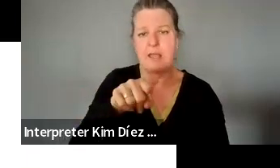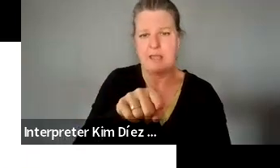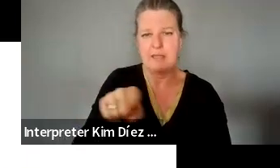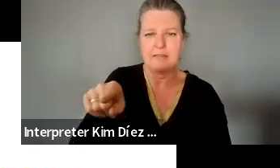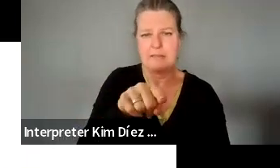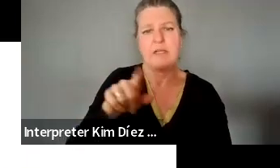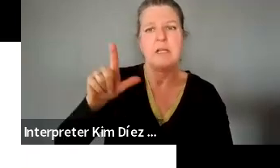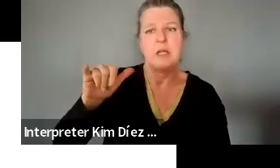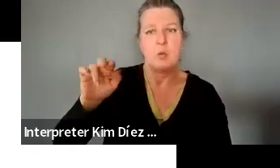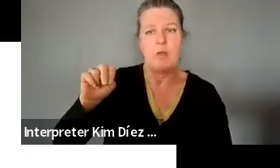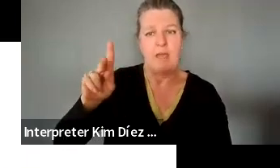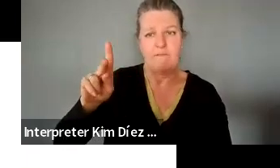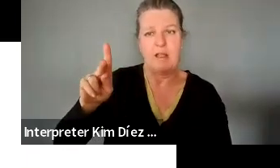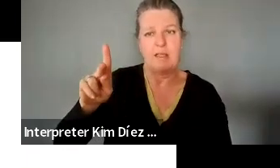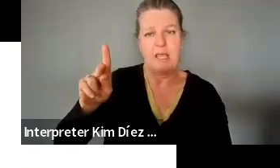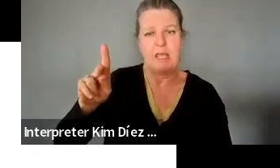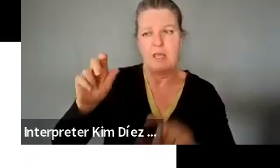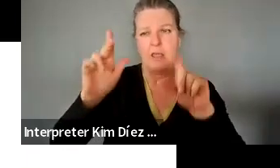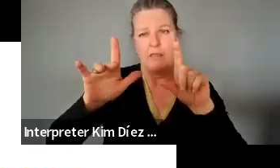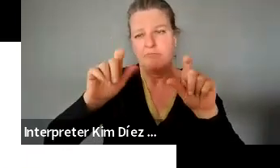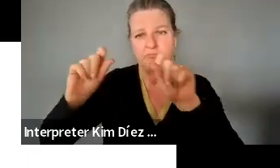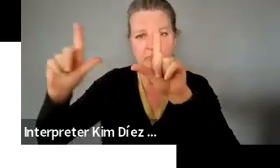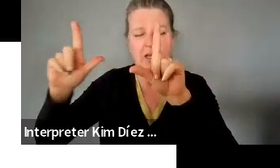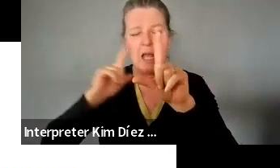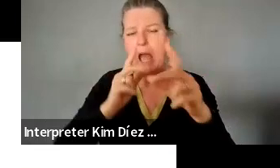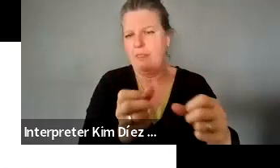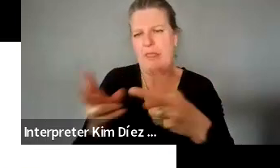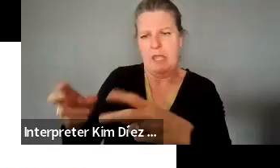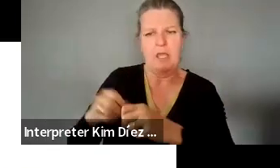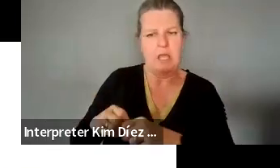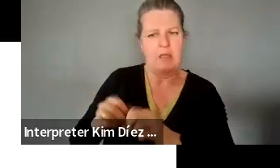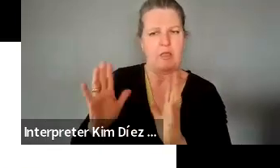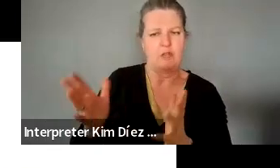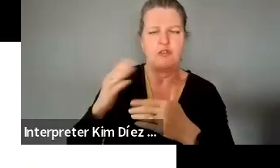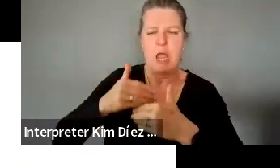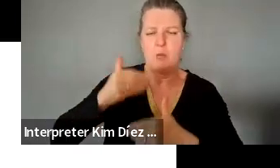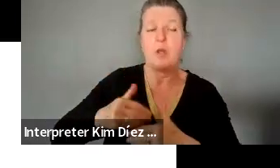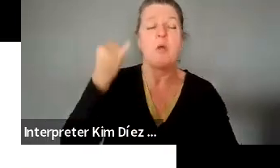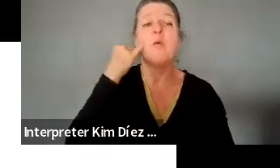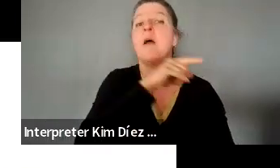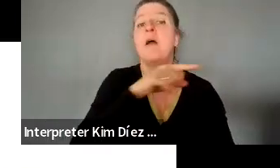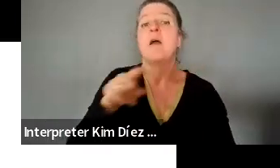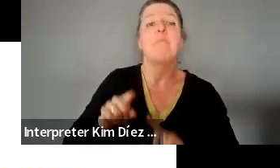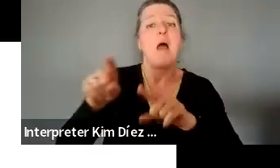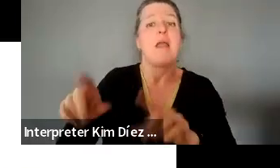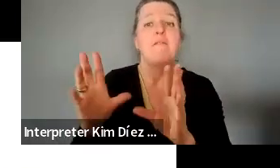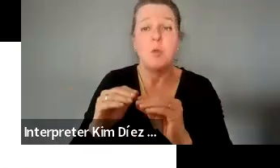which I think will go into the chat window in just a moment. If you are attending that conference, we would love to have you join us for dinner